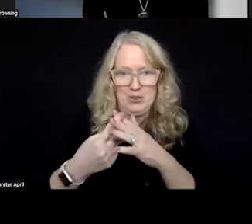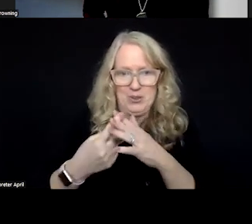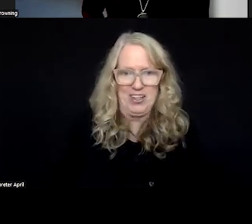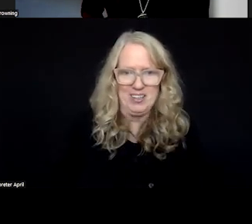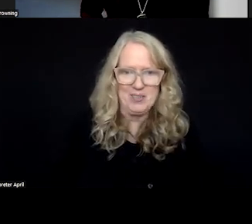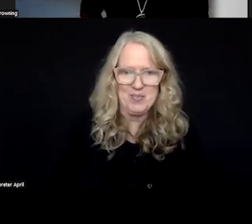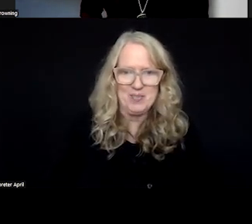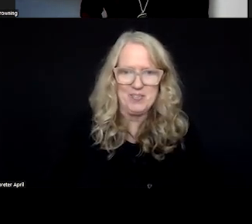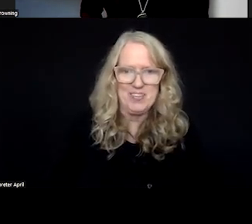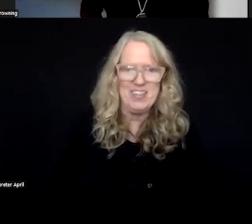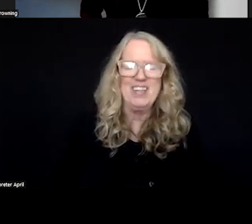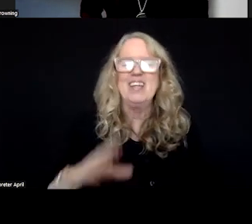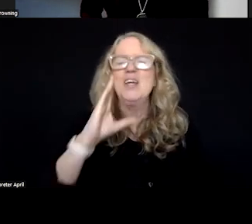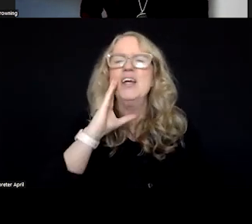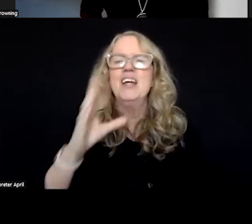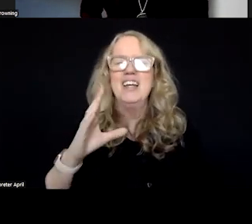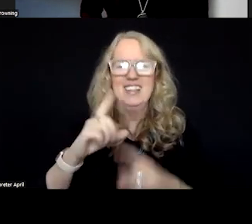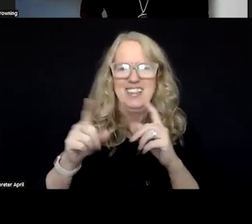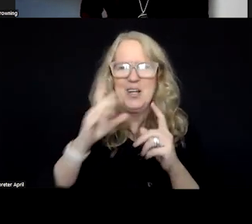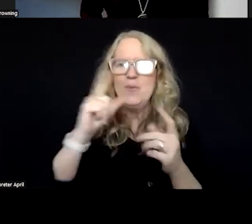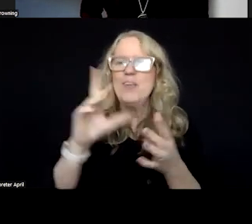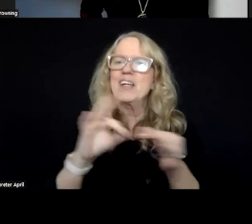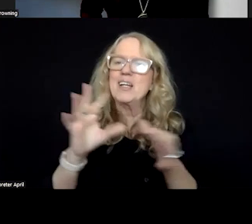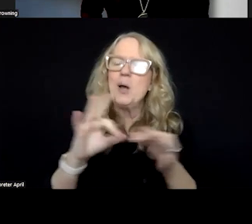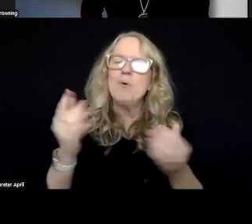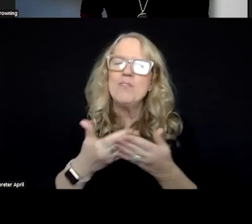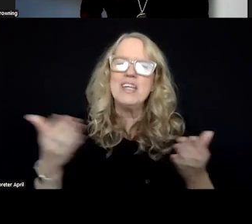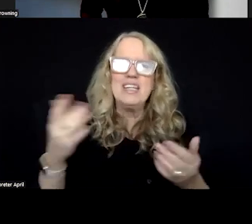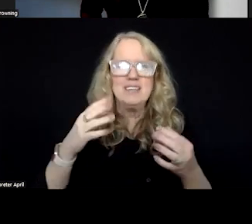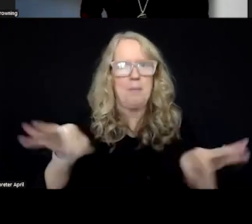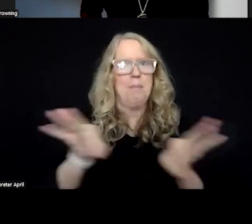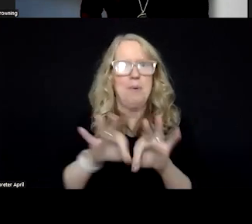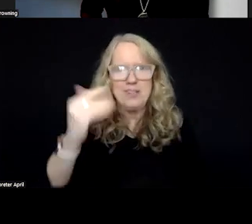LIKE TO START WITH A COUPLE OF THINGS TO KNOW, THINGS ON THE